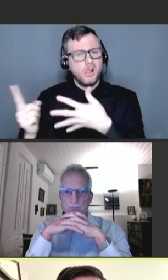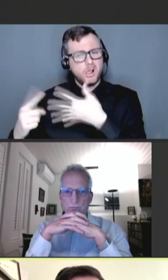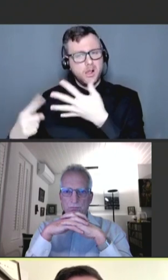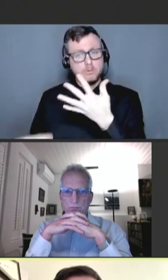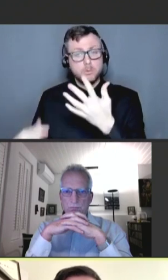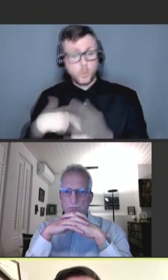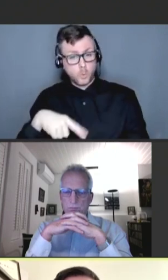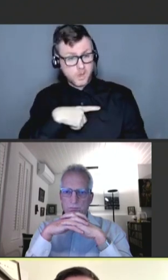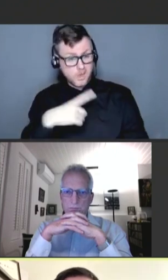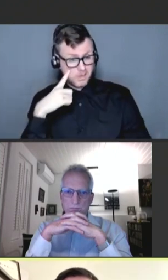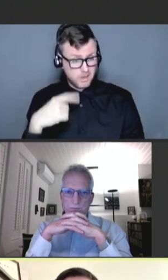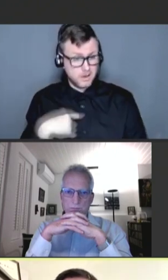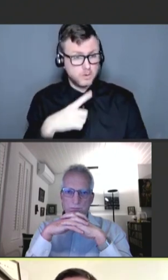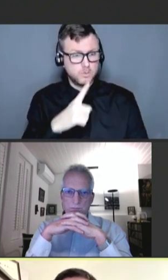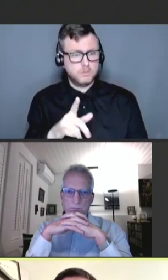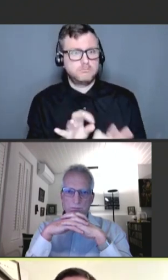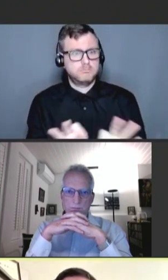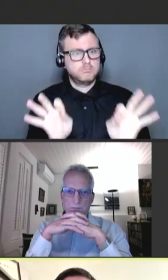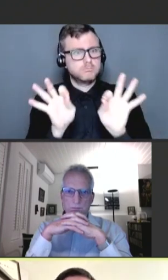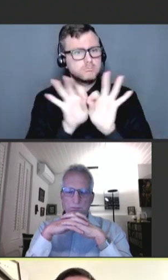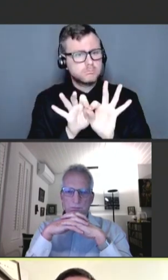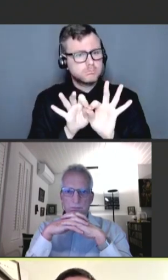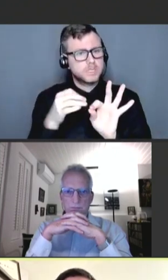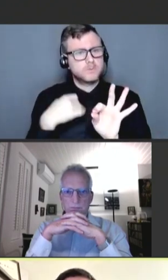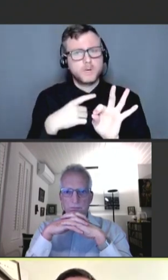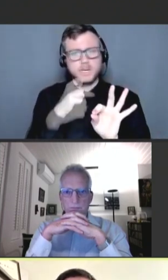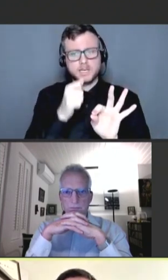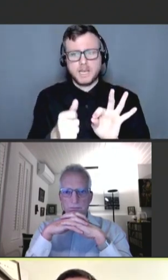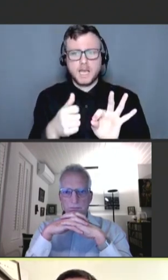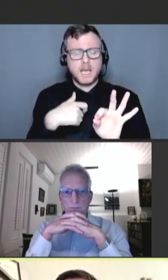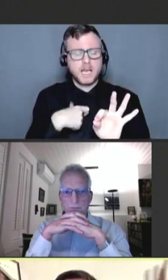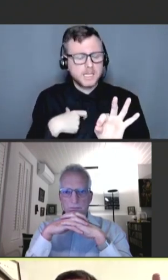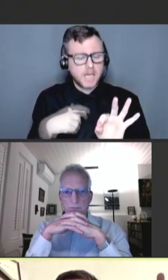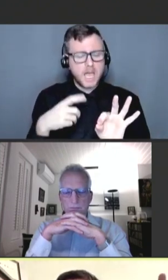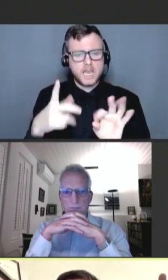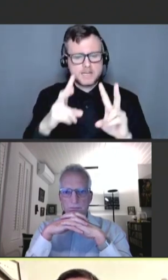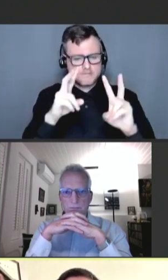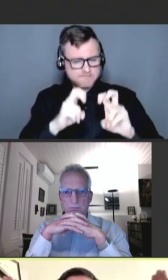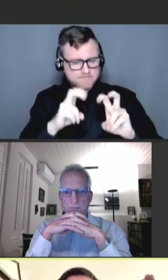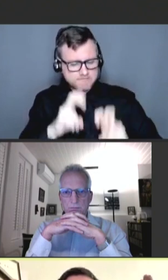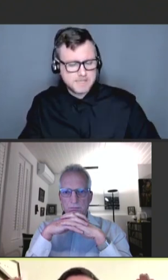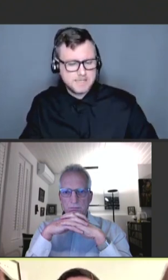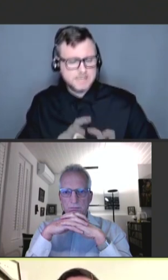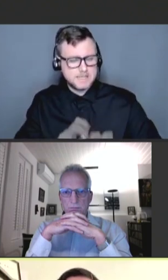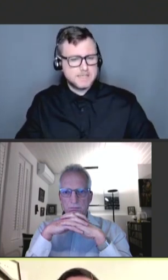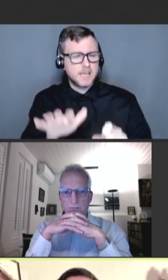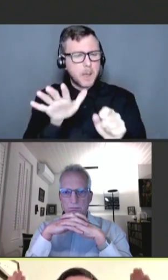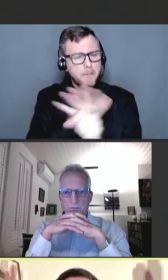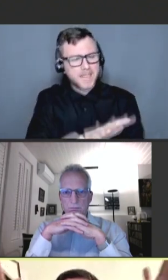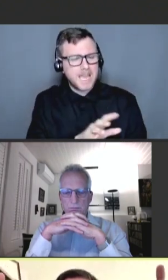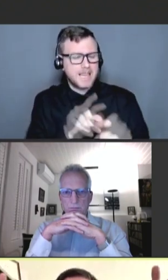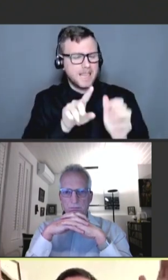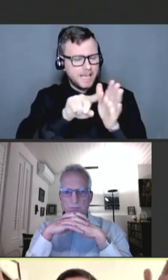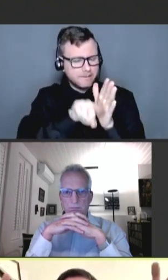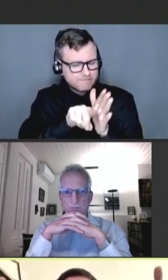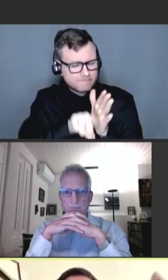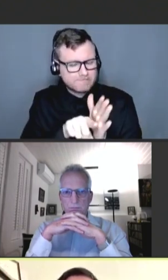this is really actually important, to really make sure that we're not leaving any stone unturned -- that we've comprehensively, you know, assessing the burden of disease that